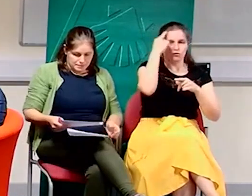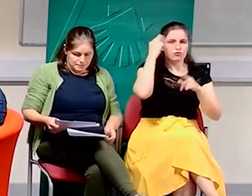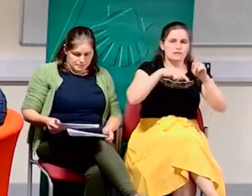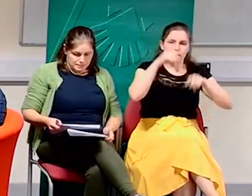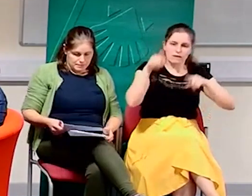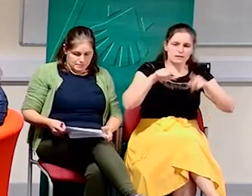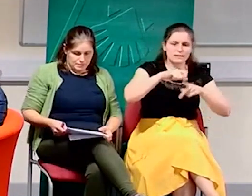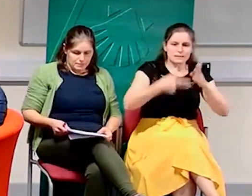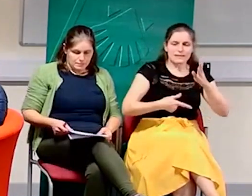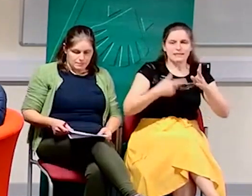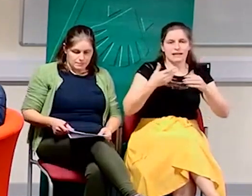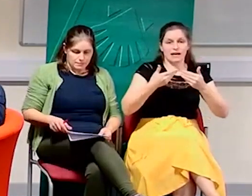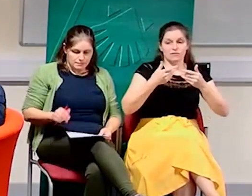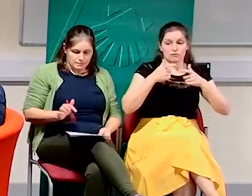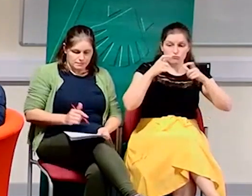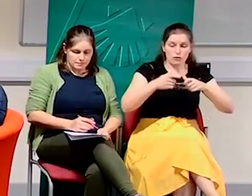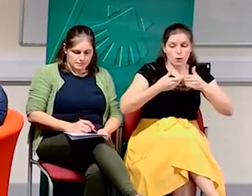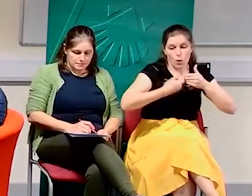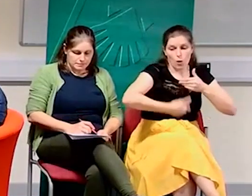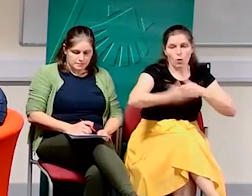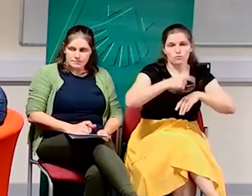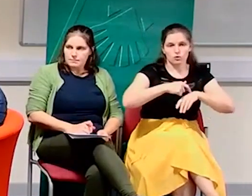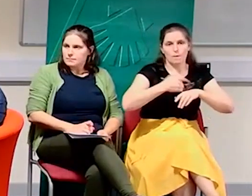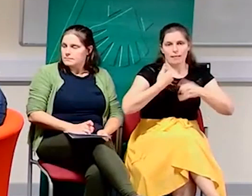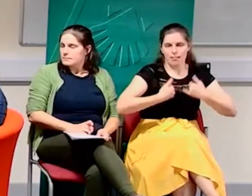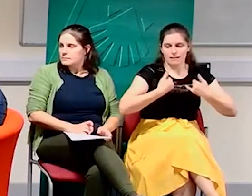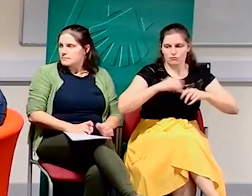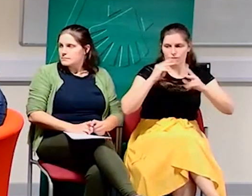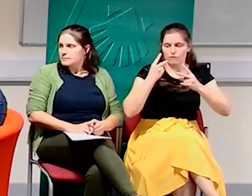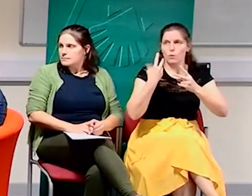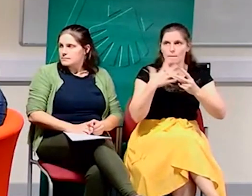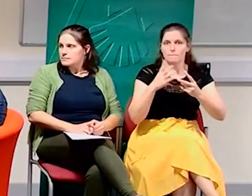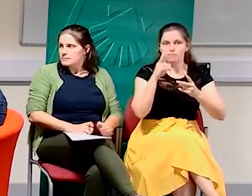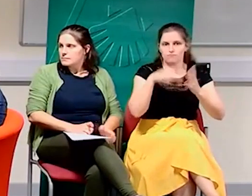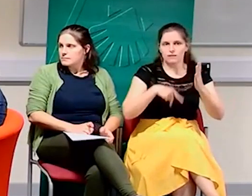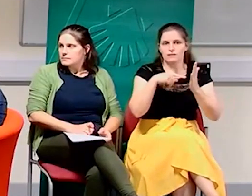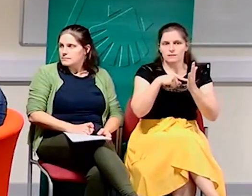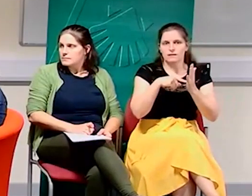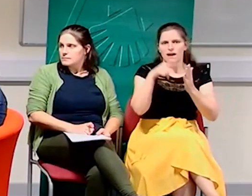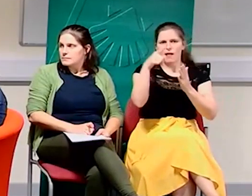and long-term illnesses review and and as Yota did much more of the leading on that working on that